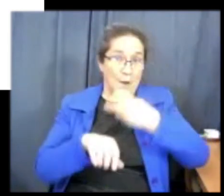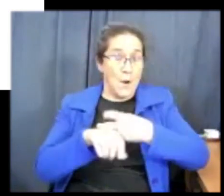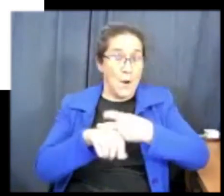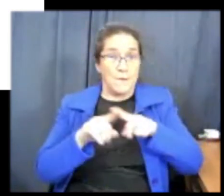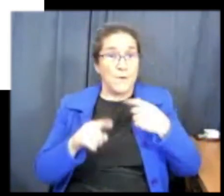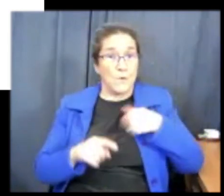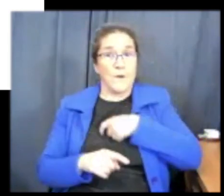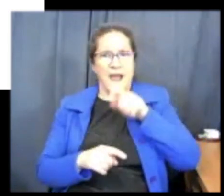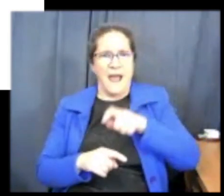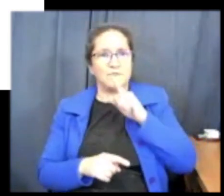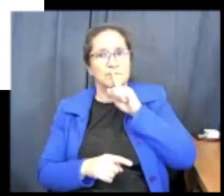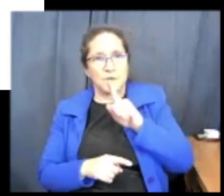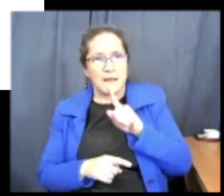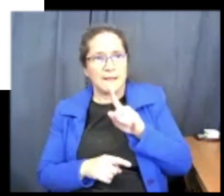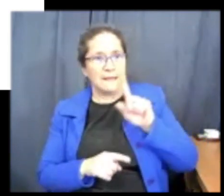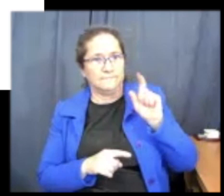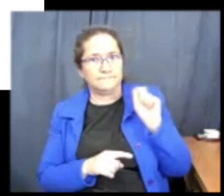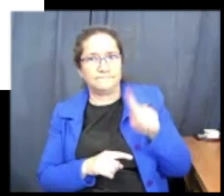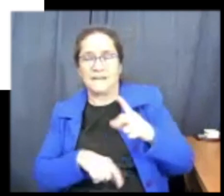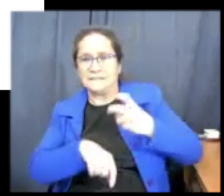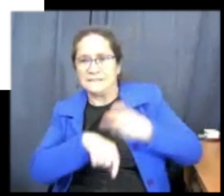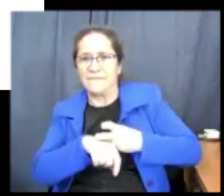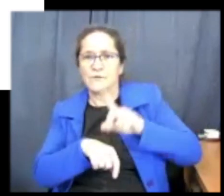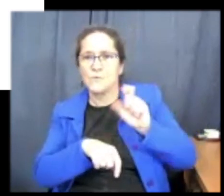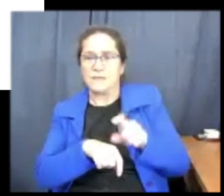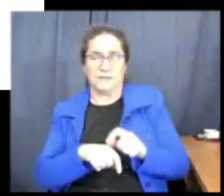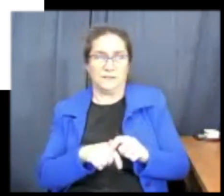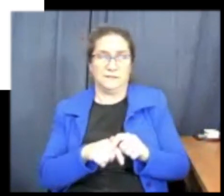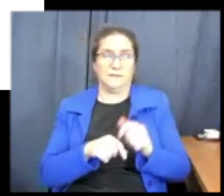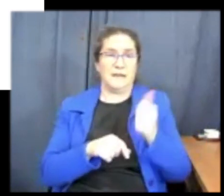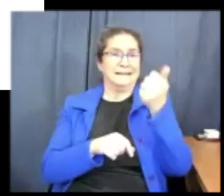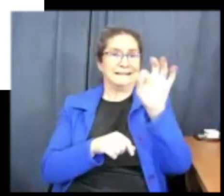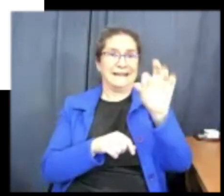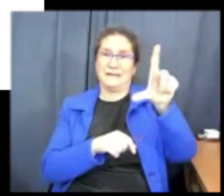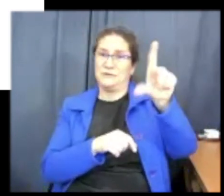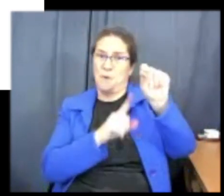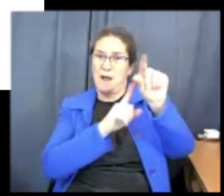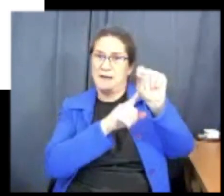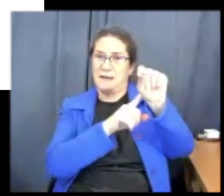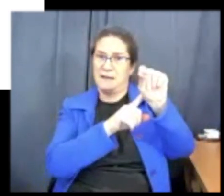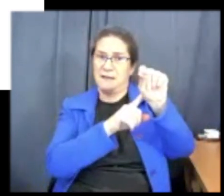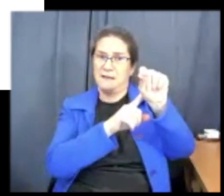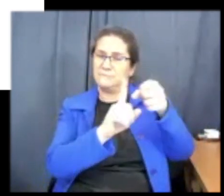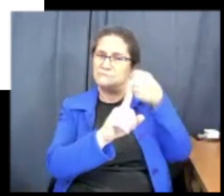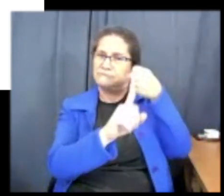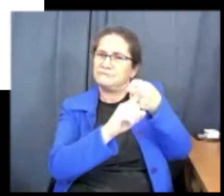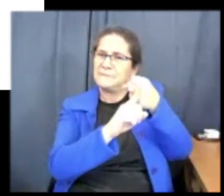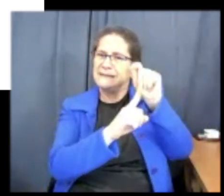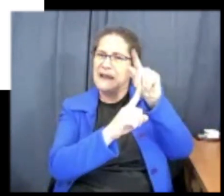what happened in 2019-2020 that impacted the data? Do we have a lot of new teachers?